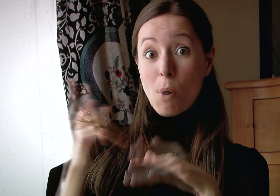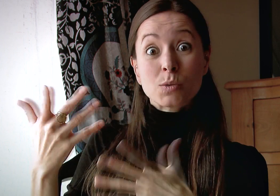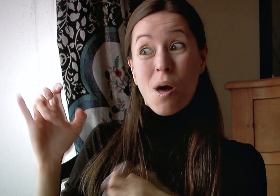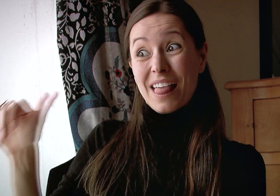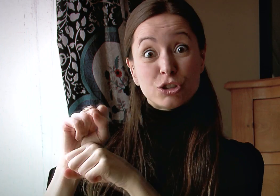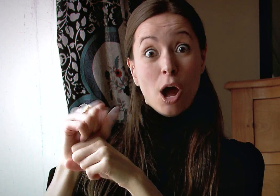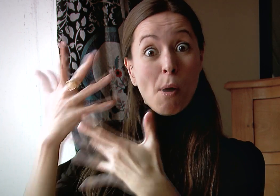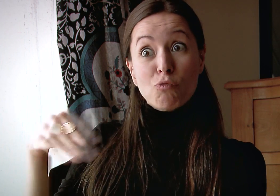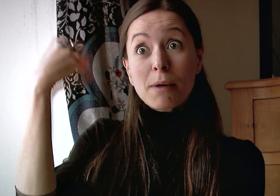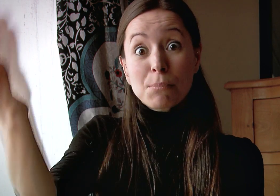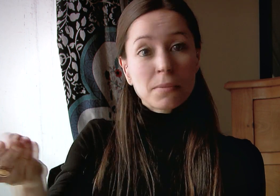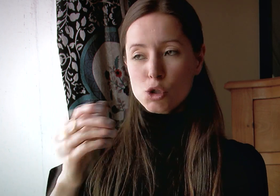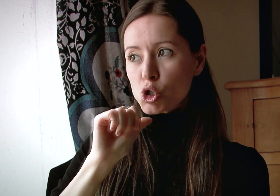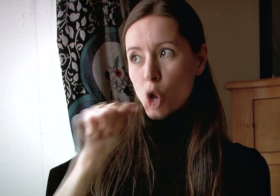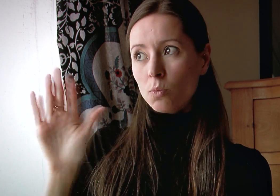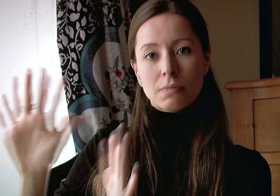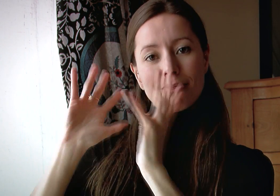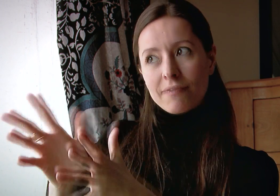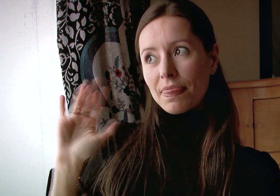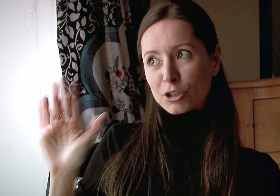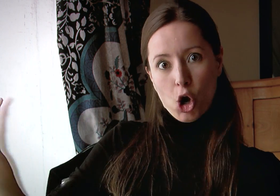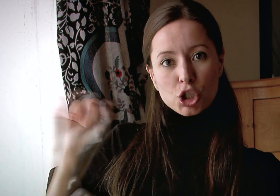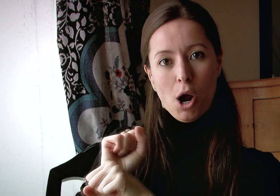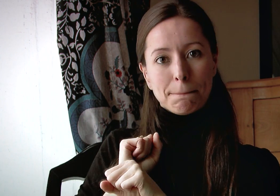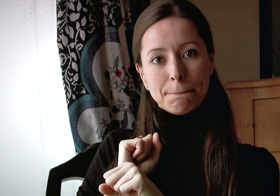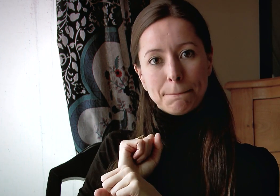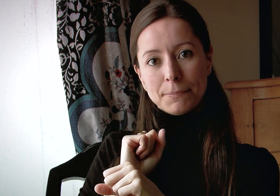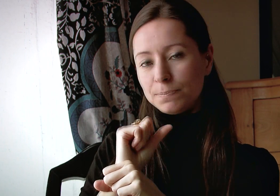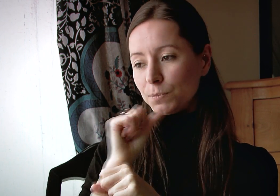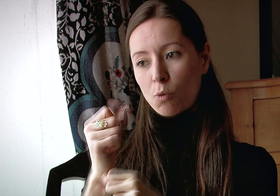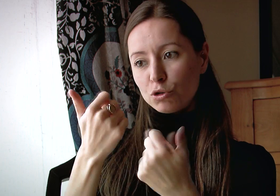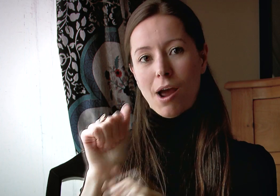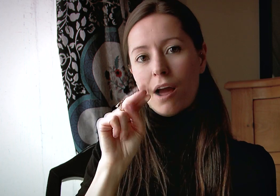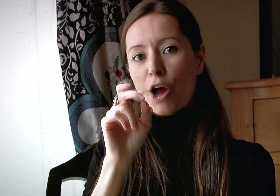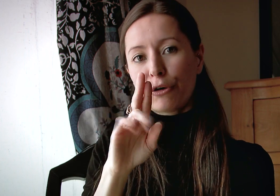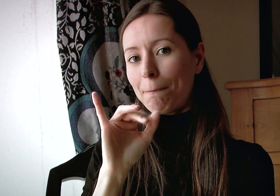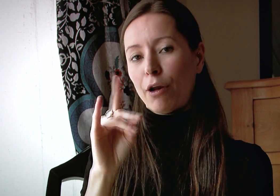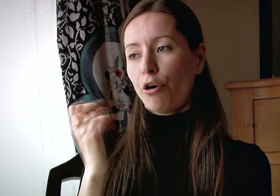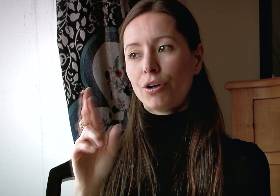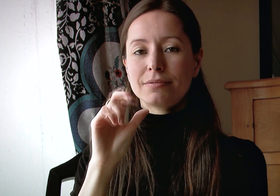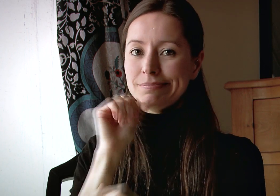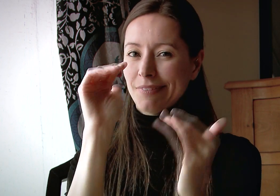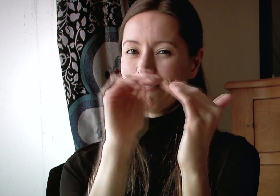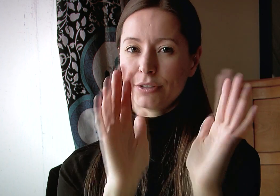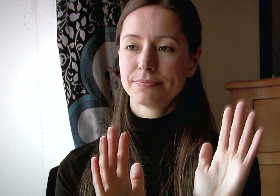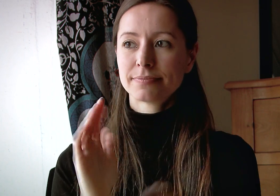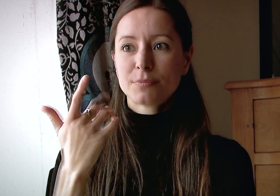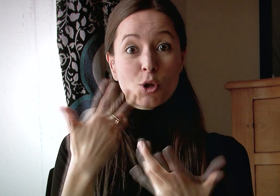and have already bid, don't bid. Leave it for them. It's their job. Don't try to underbid. It's not fair.